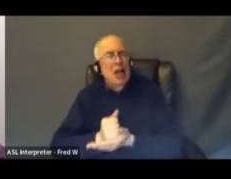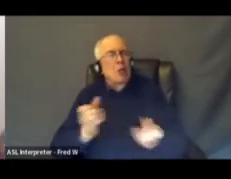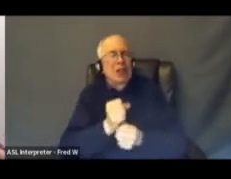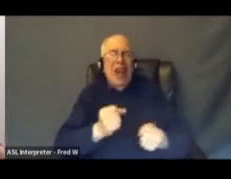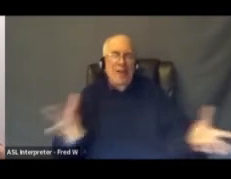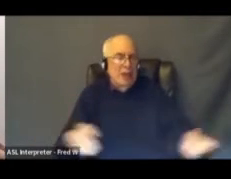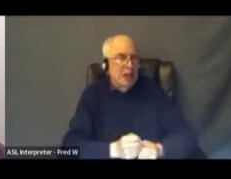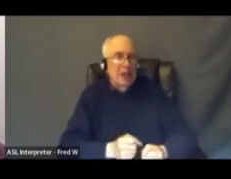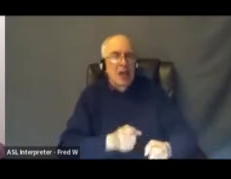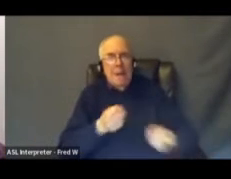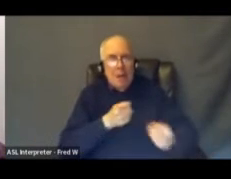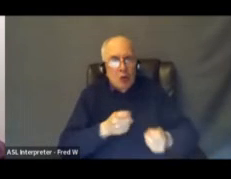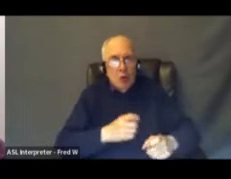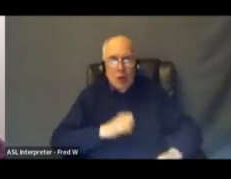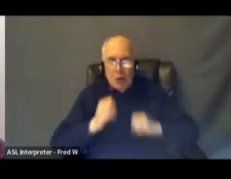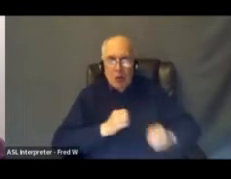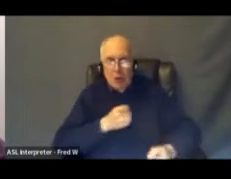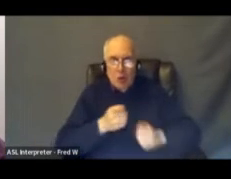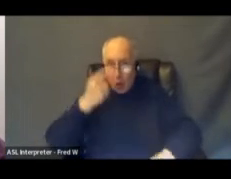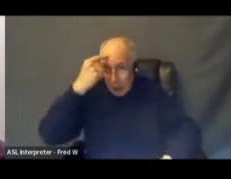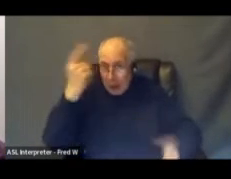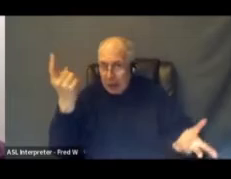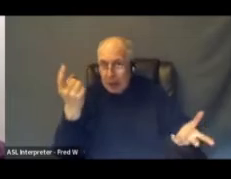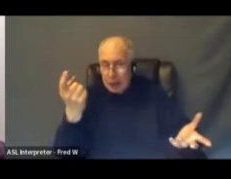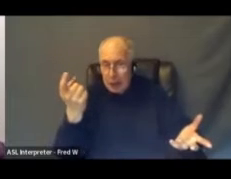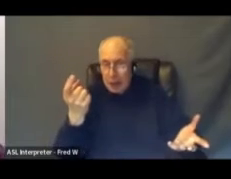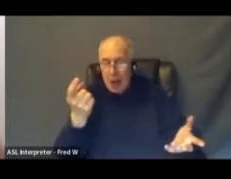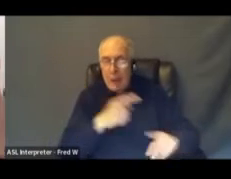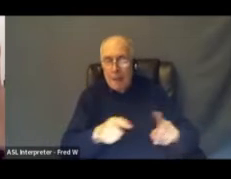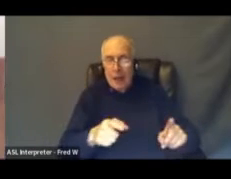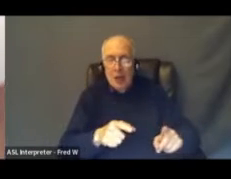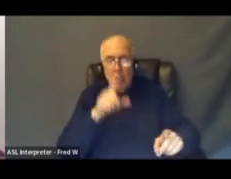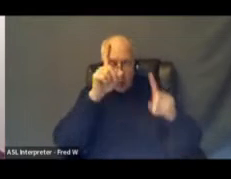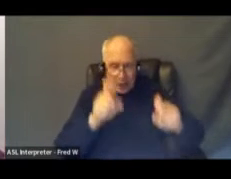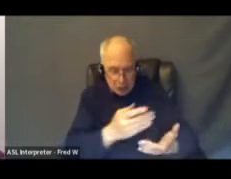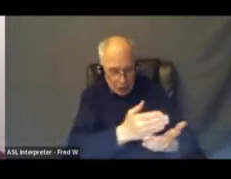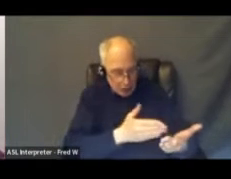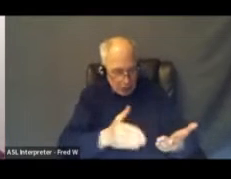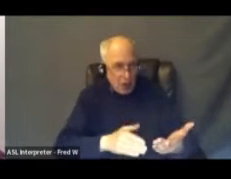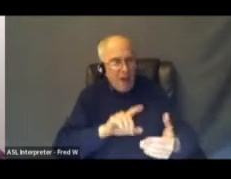it helps us stay organized. But when we're going through the questionnaire, the first section is all about memory. And there's